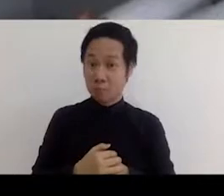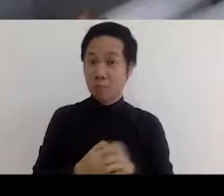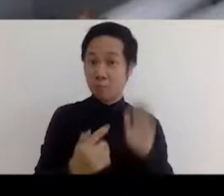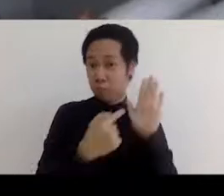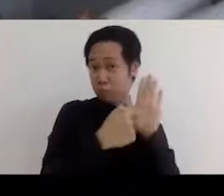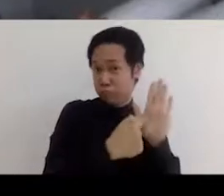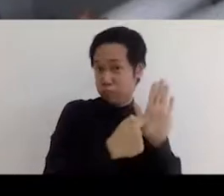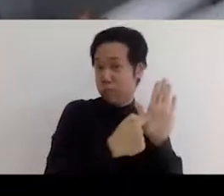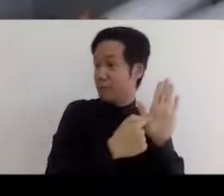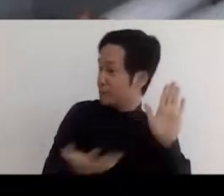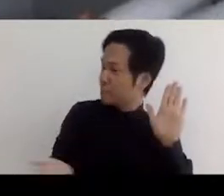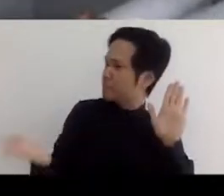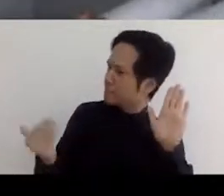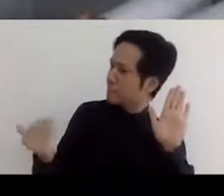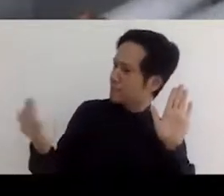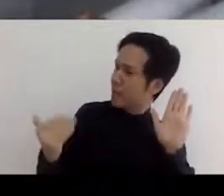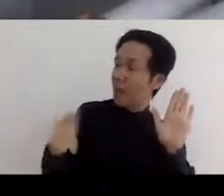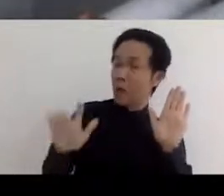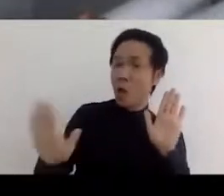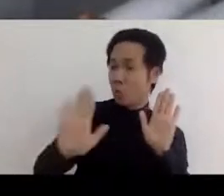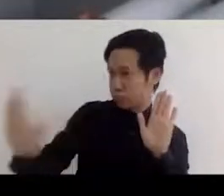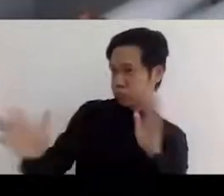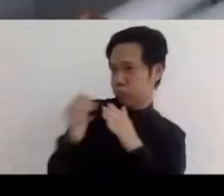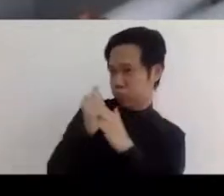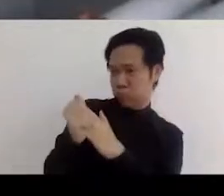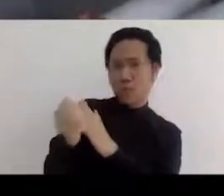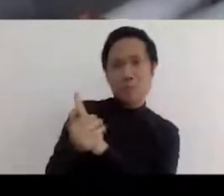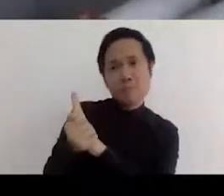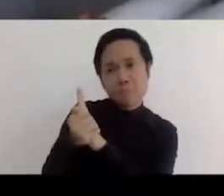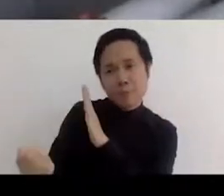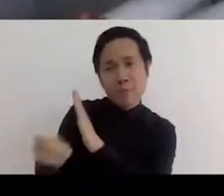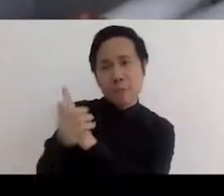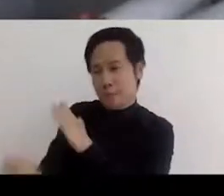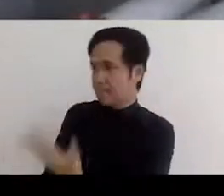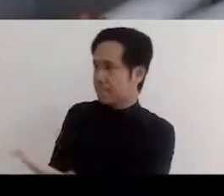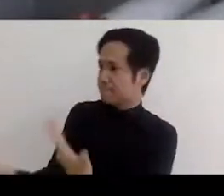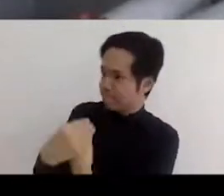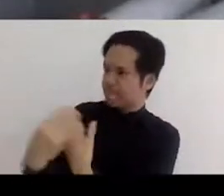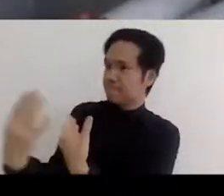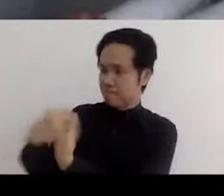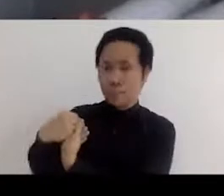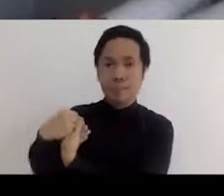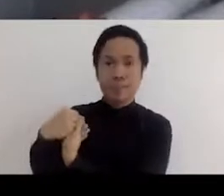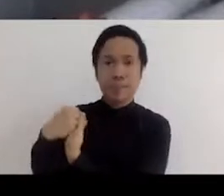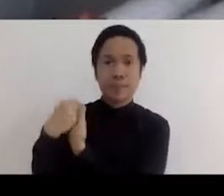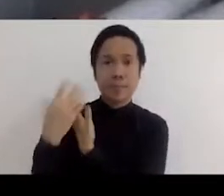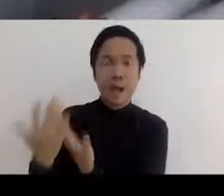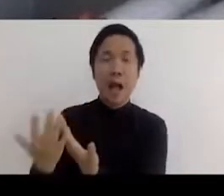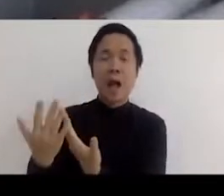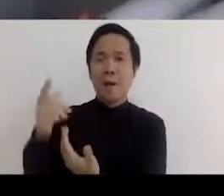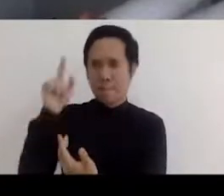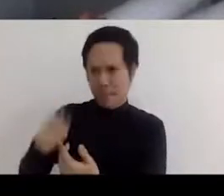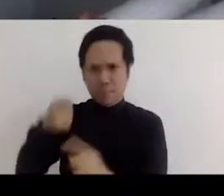And then just to go back to the point on coordination and to share with you that you know one of the aims of the strategy is